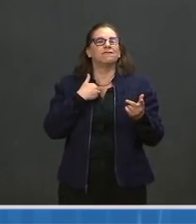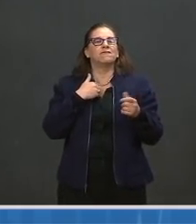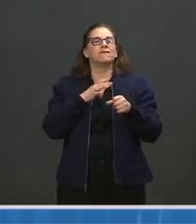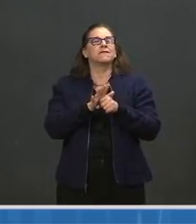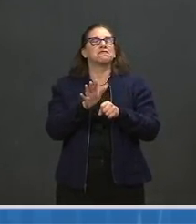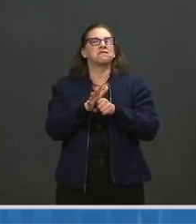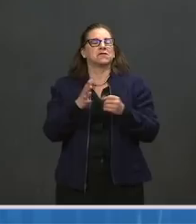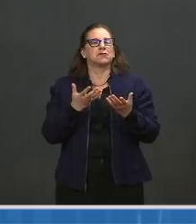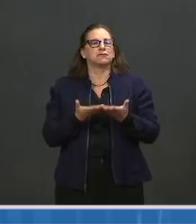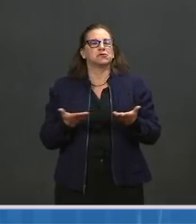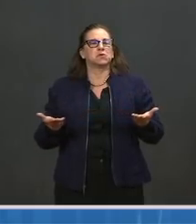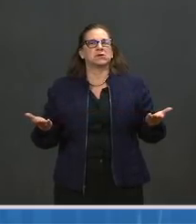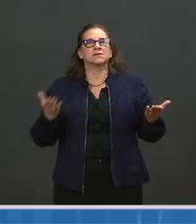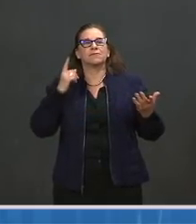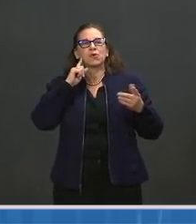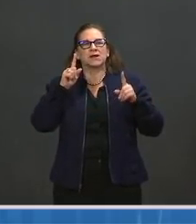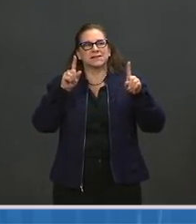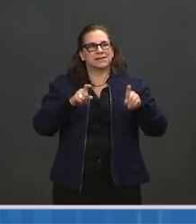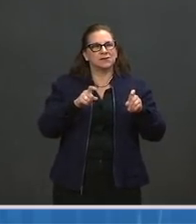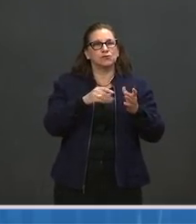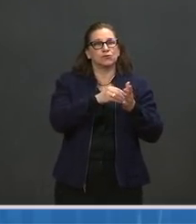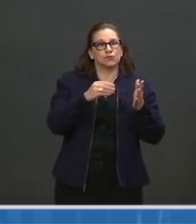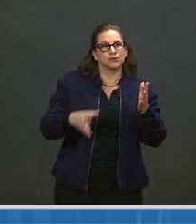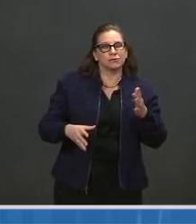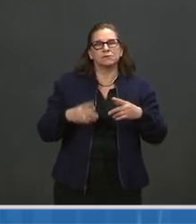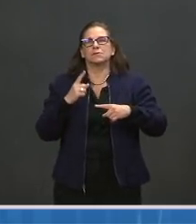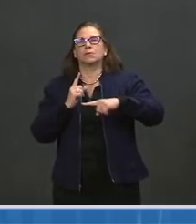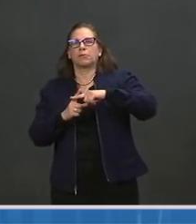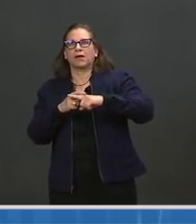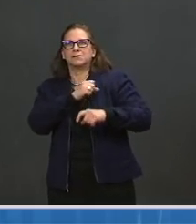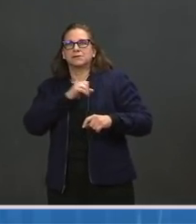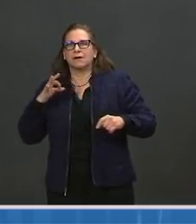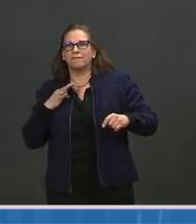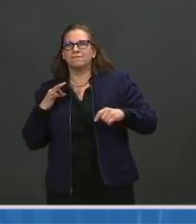Today, we're taking another step in building an equitable and efficient response.